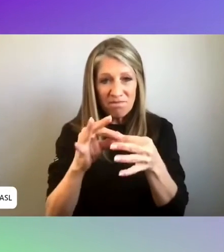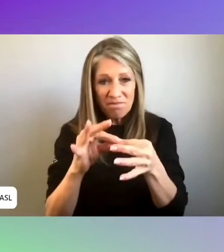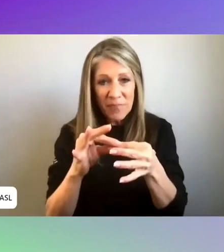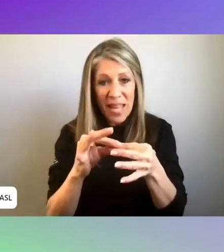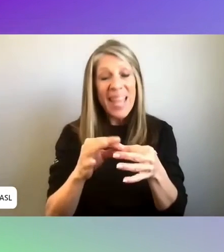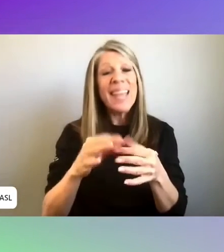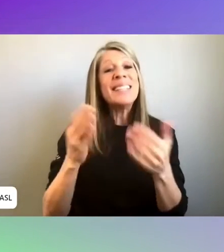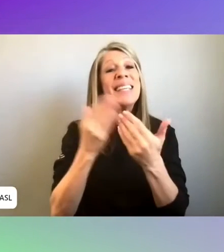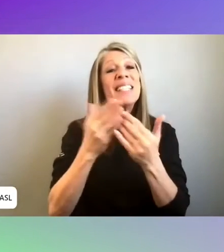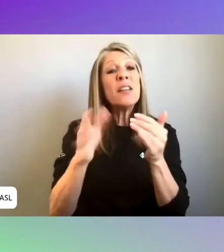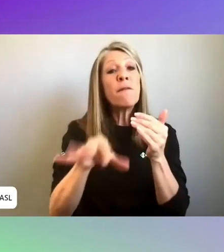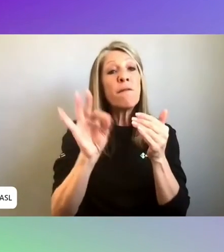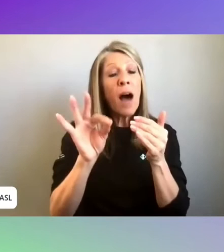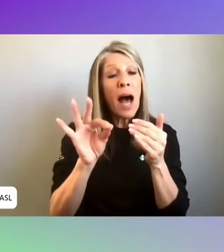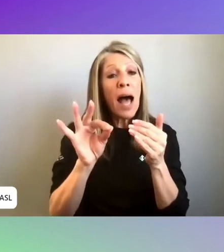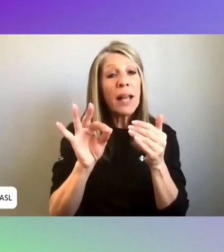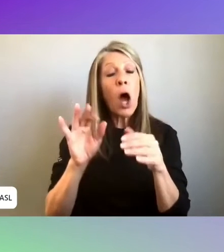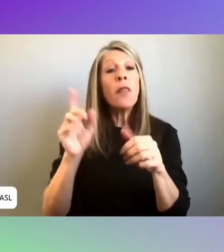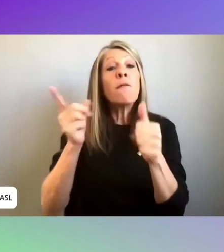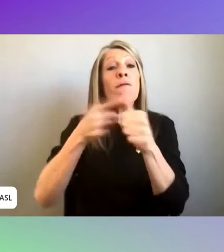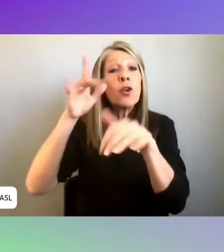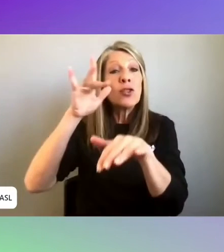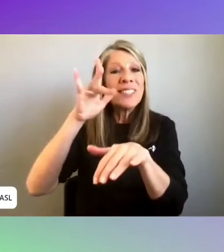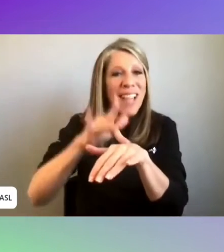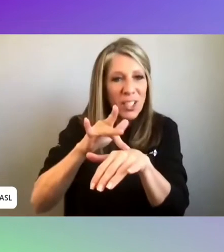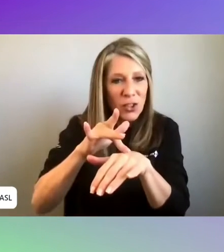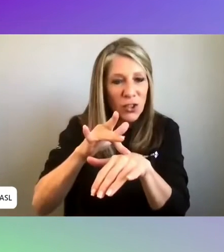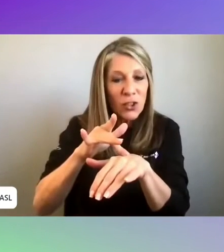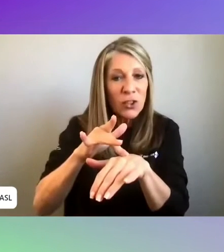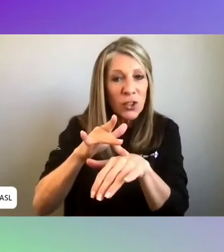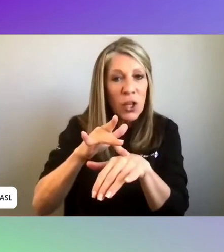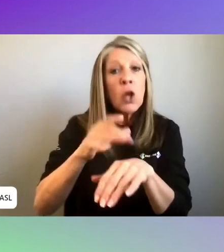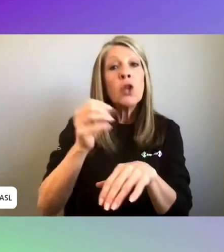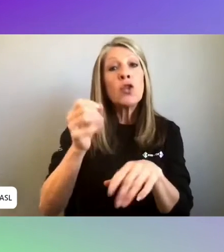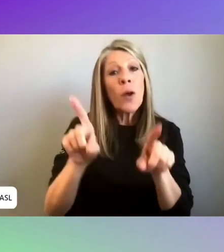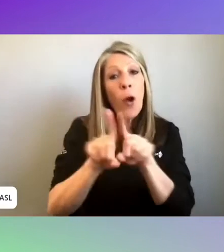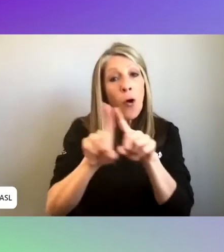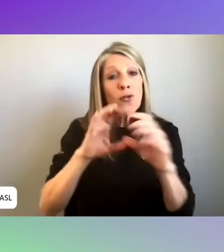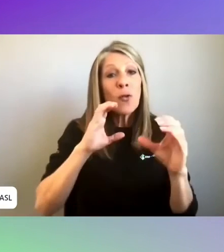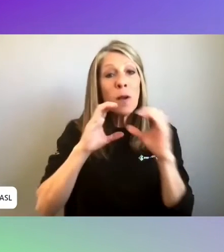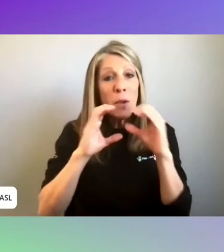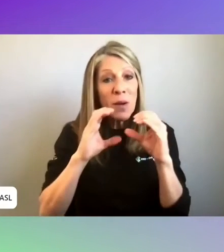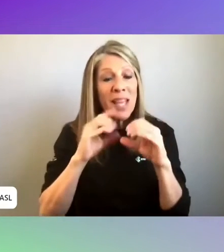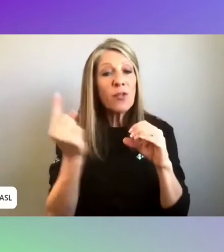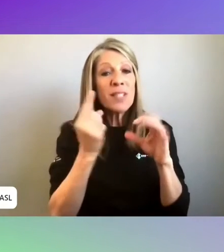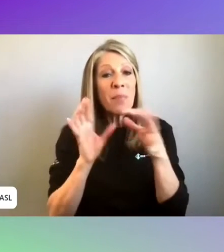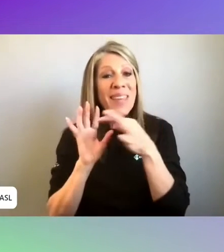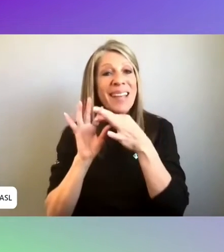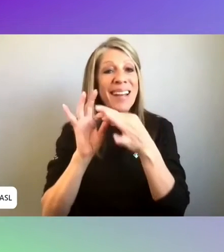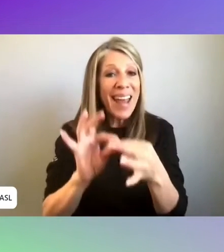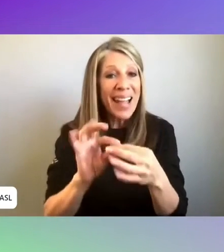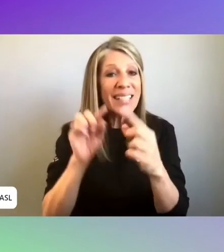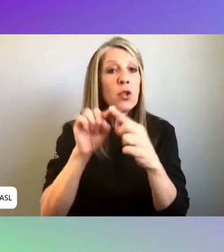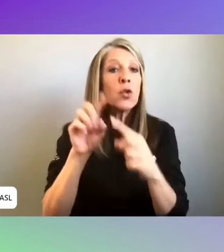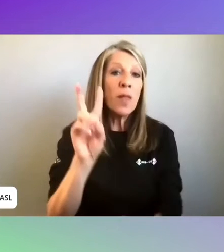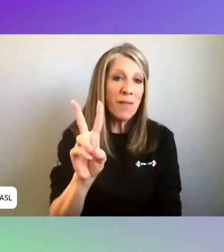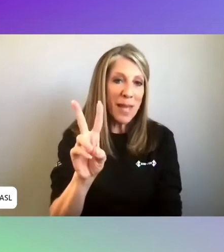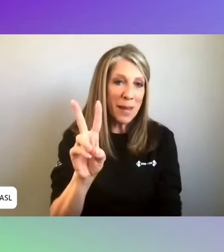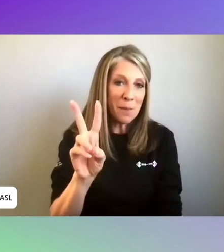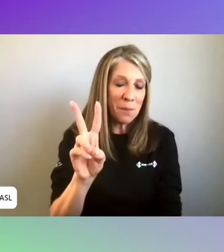line just slightly overlines the side of the V, and this way that junction is much quicker to find upon